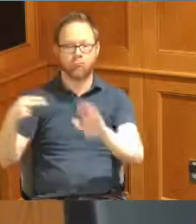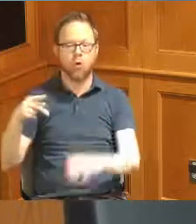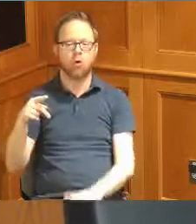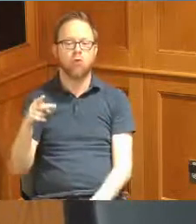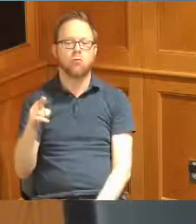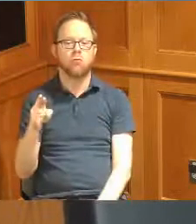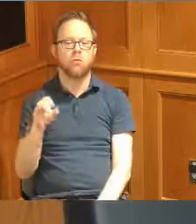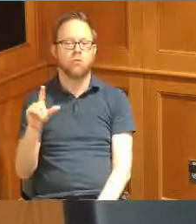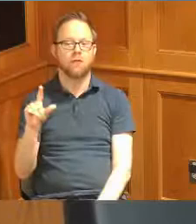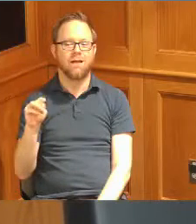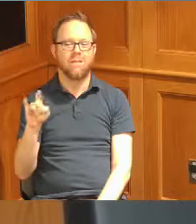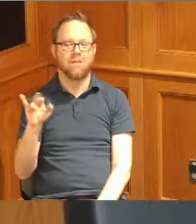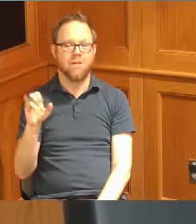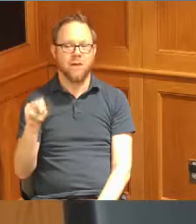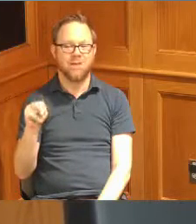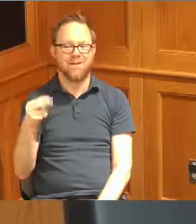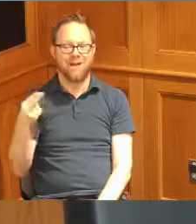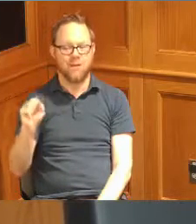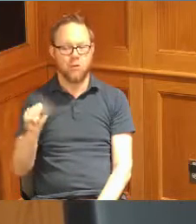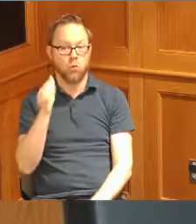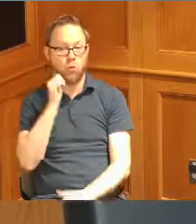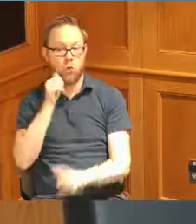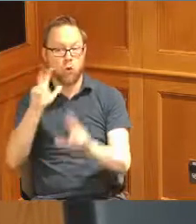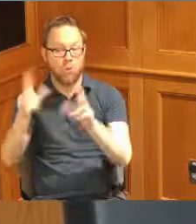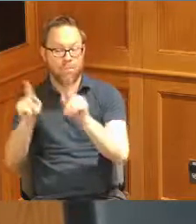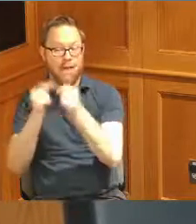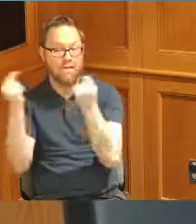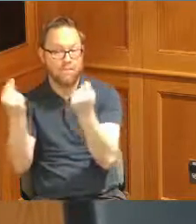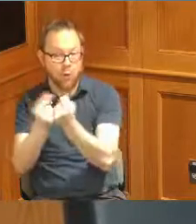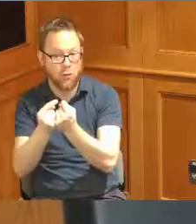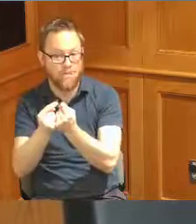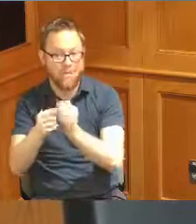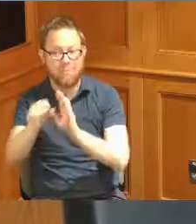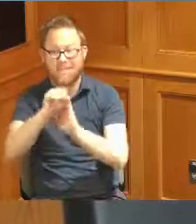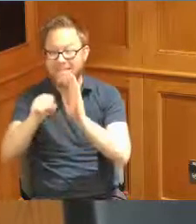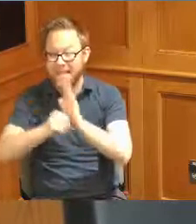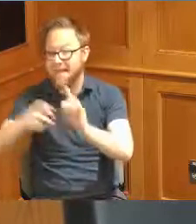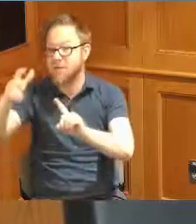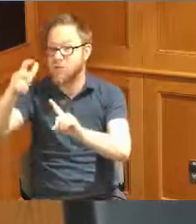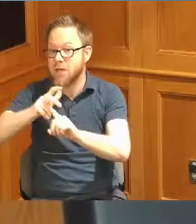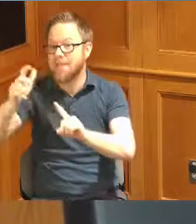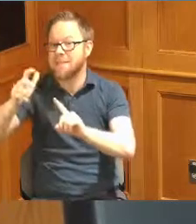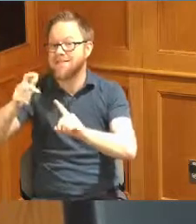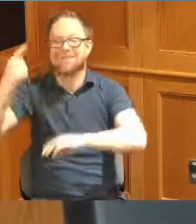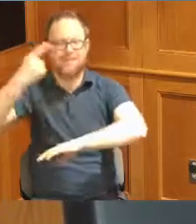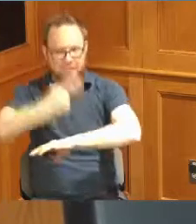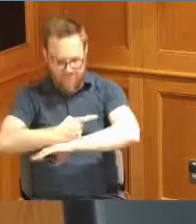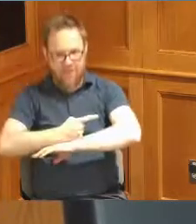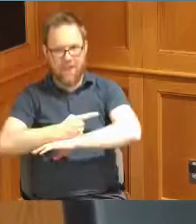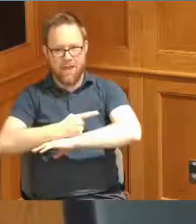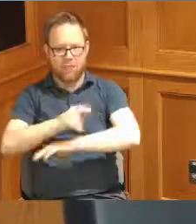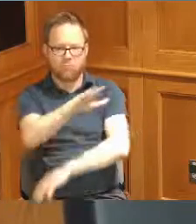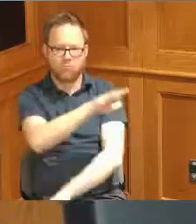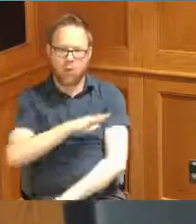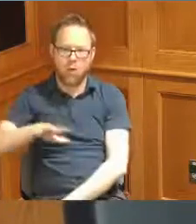Marion High School girls basketball team stay eight Champions day and all of Hamilton County